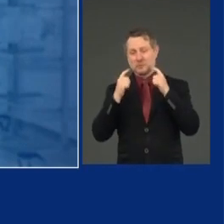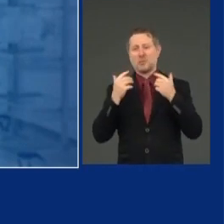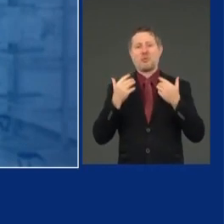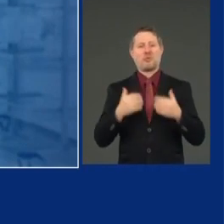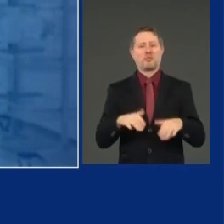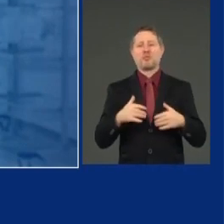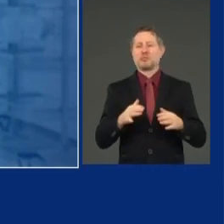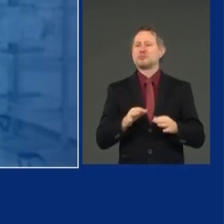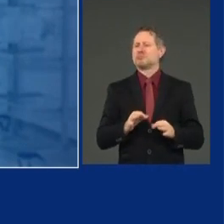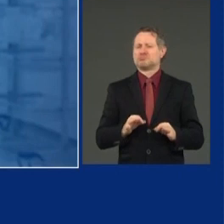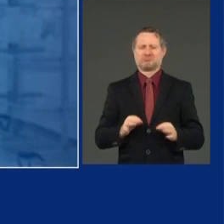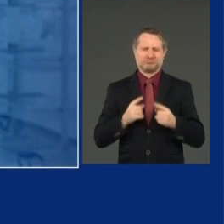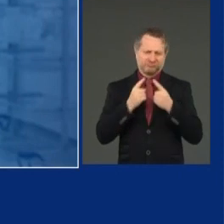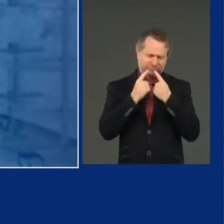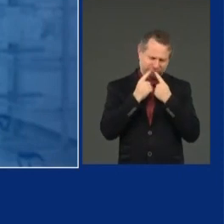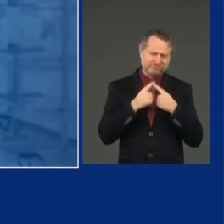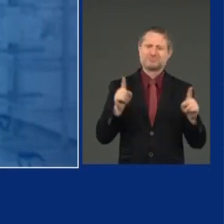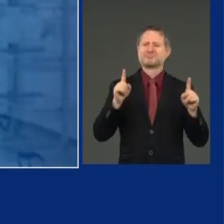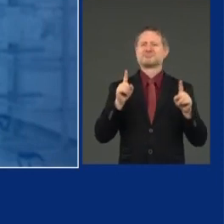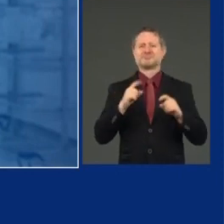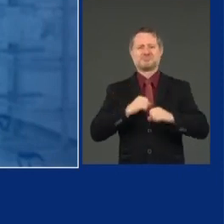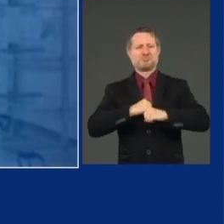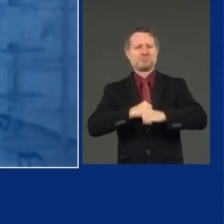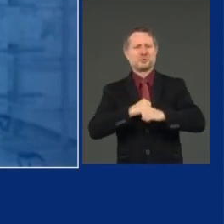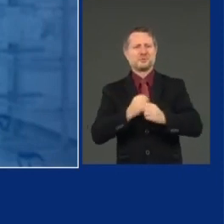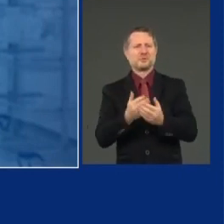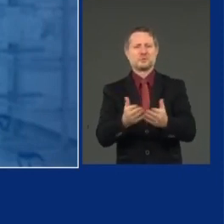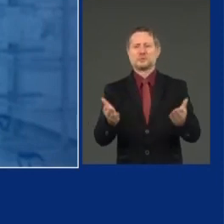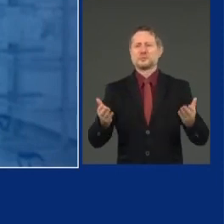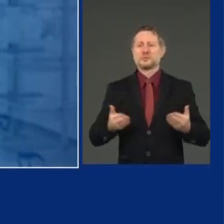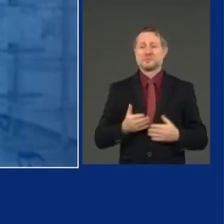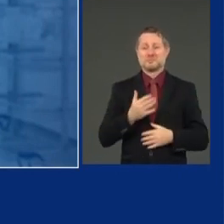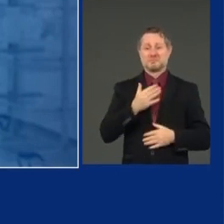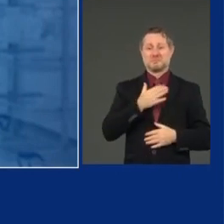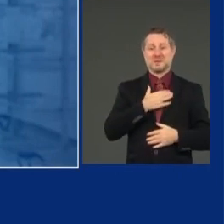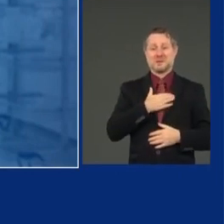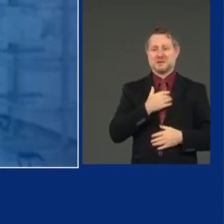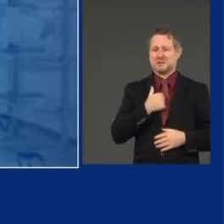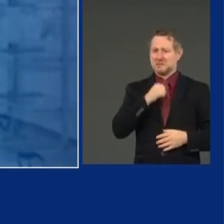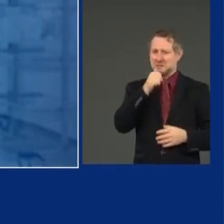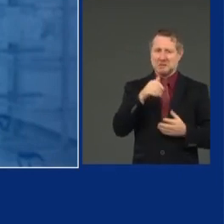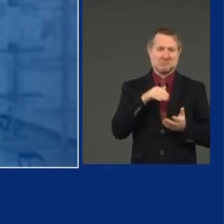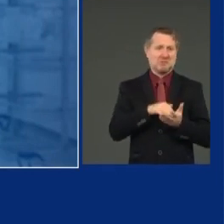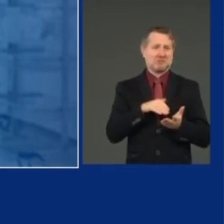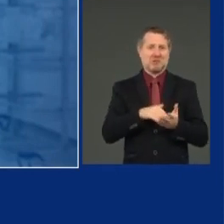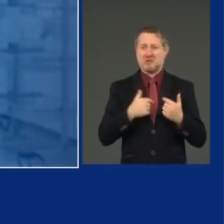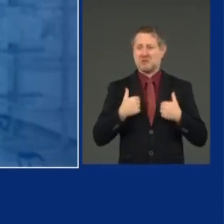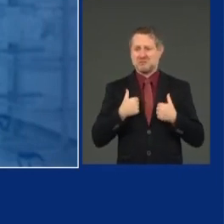CONSEQUENCE. IT IS AMAZING HOW EFFECTIVE THAT